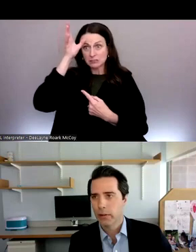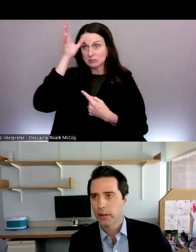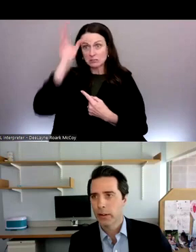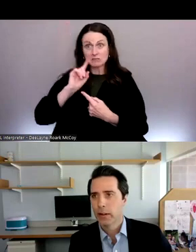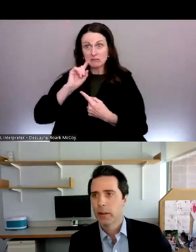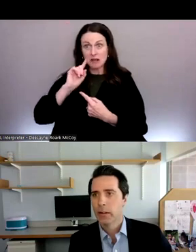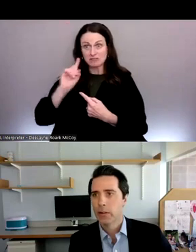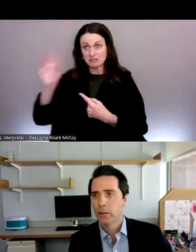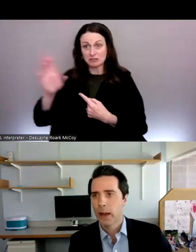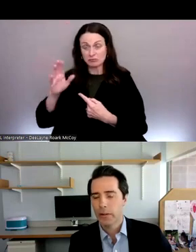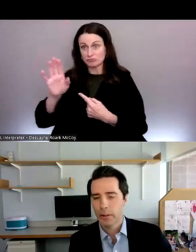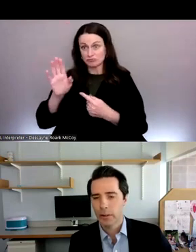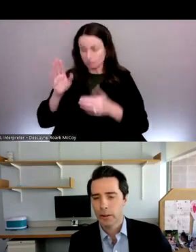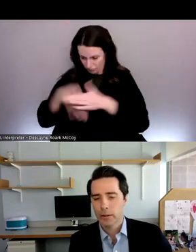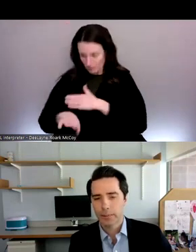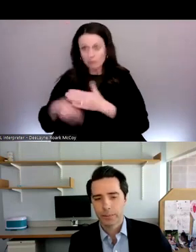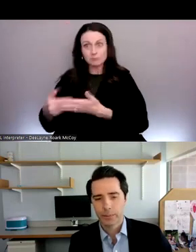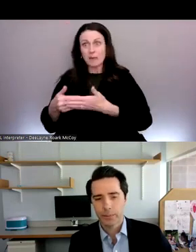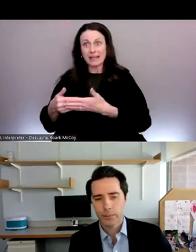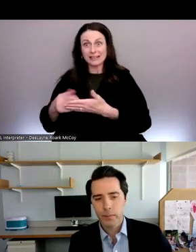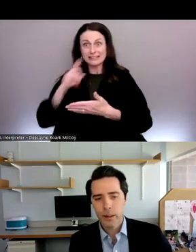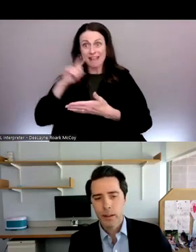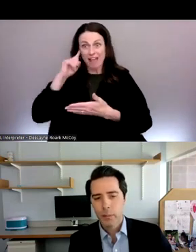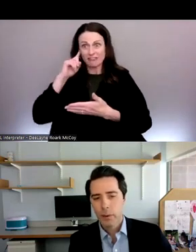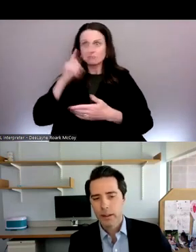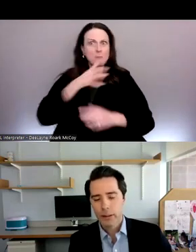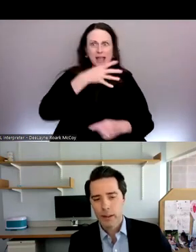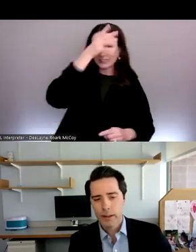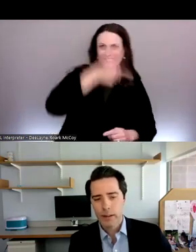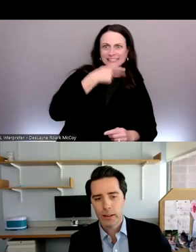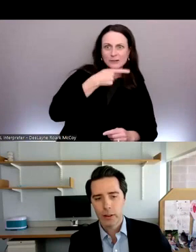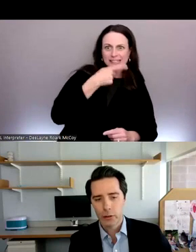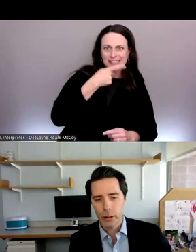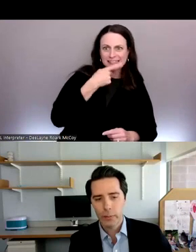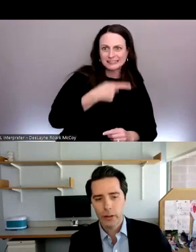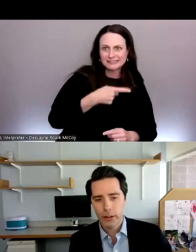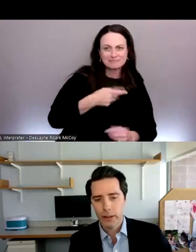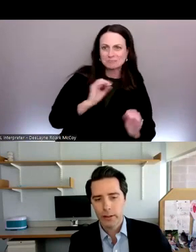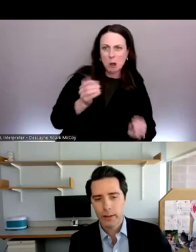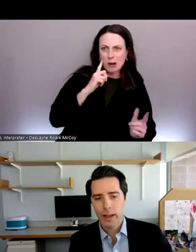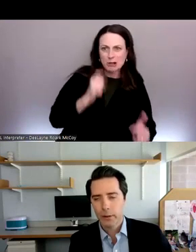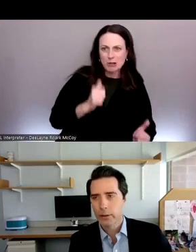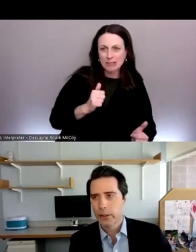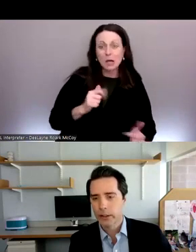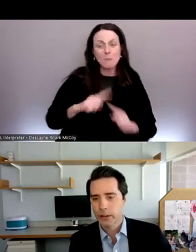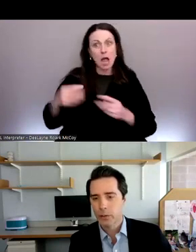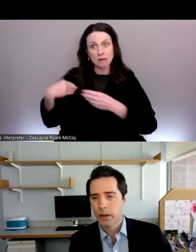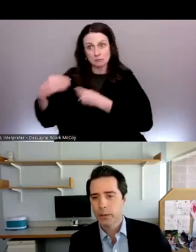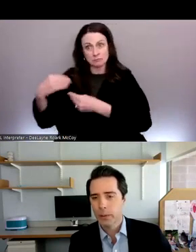hard of hearing do not have hearing loss but hearing loss is extremely